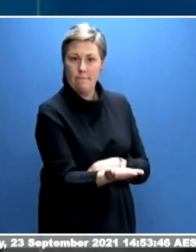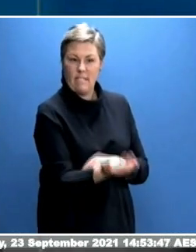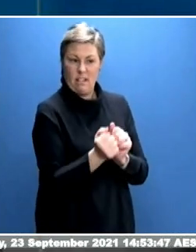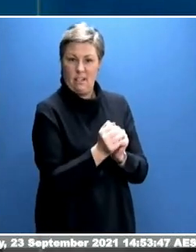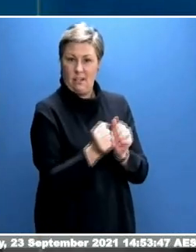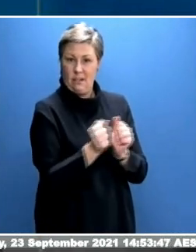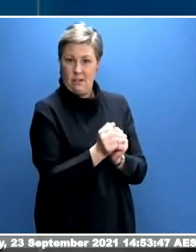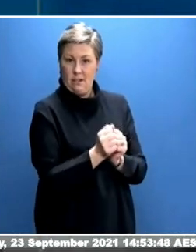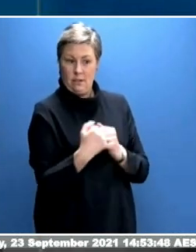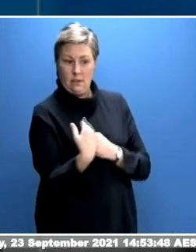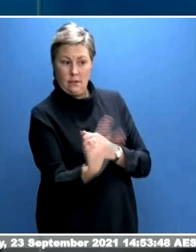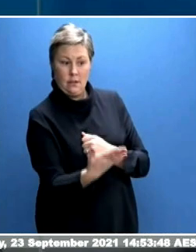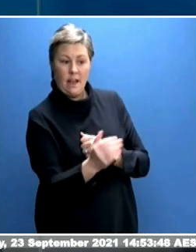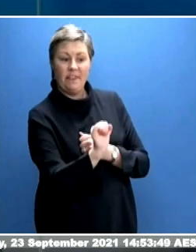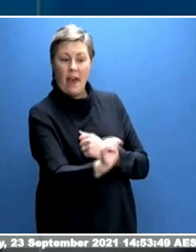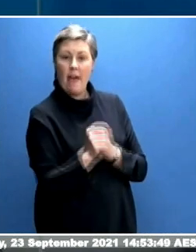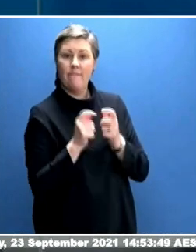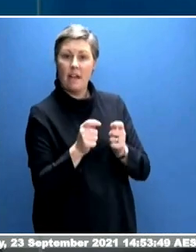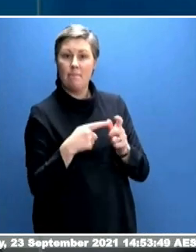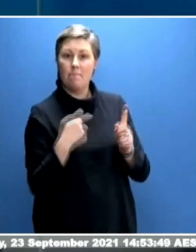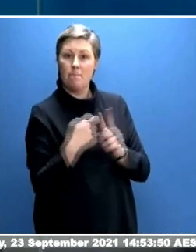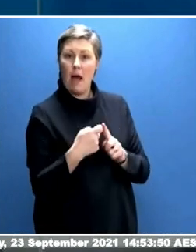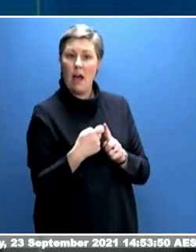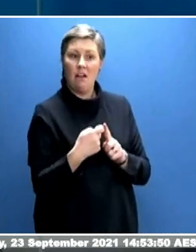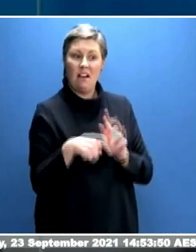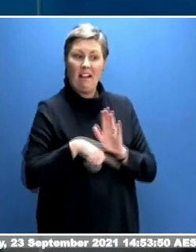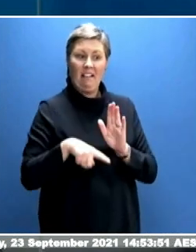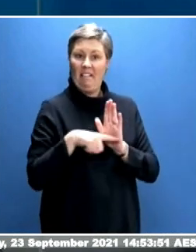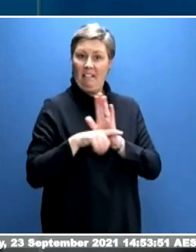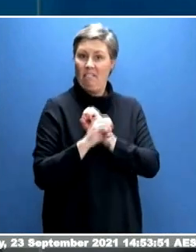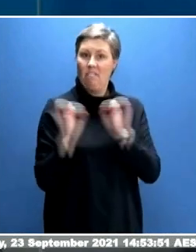The feedback was there was no negative feedback, and there was